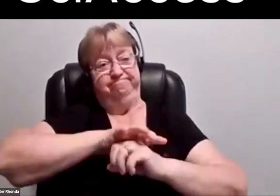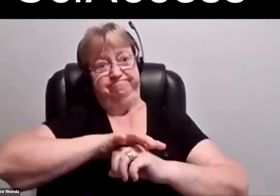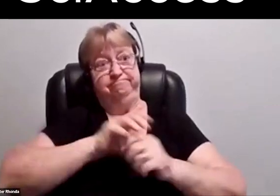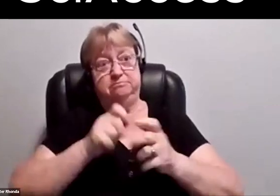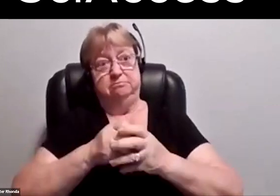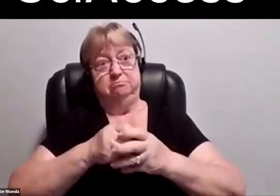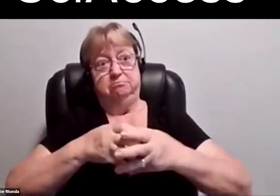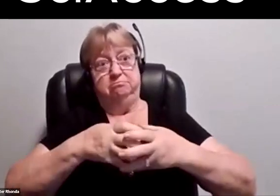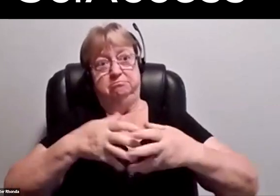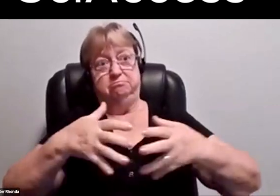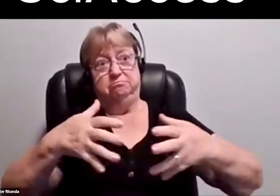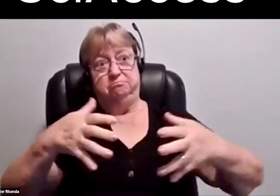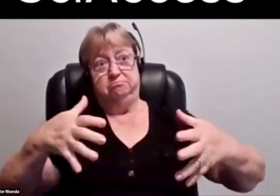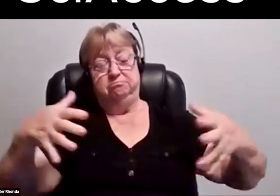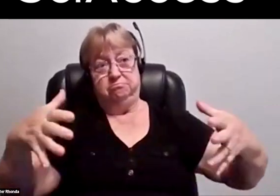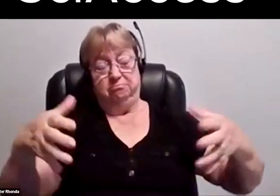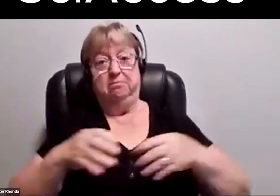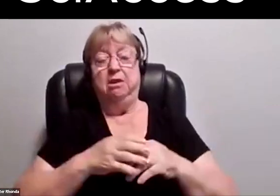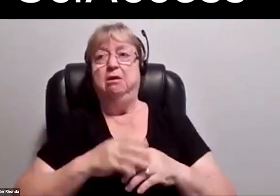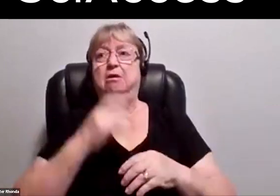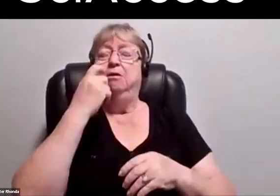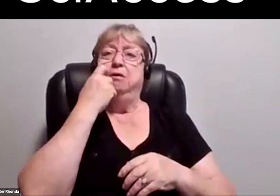Over the last several years, I've been working closely with the SciAccess team.